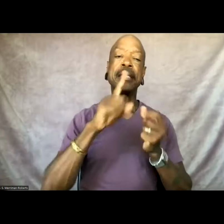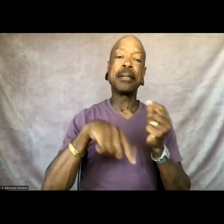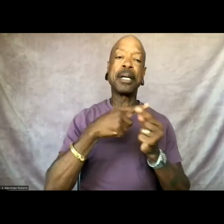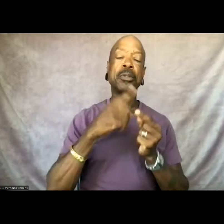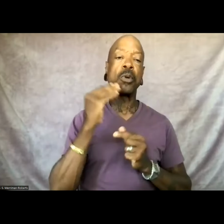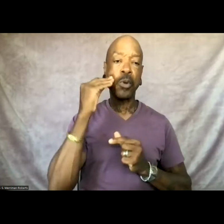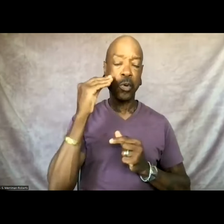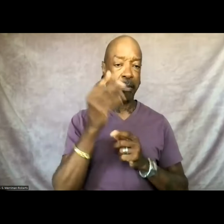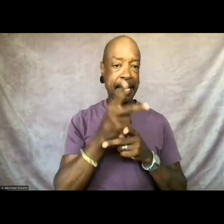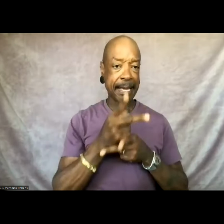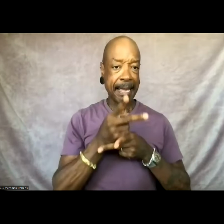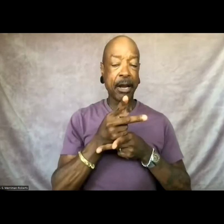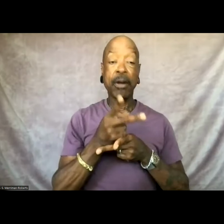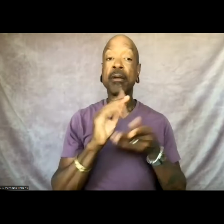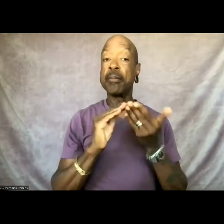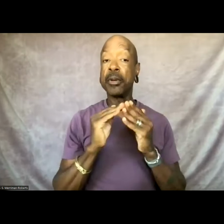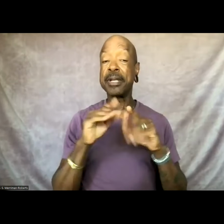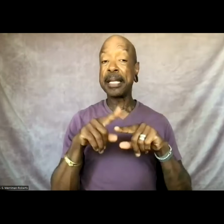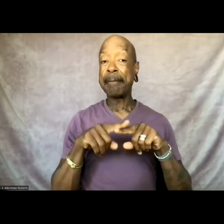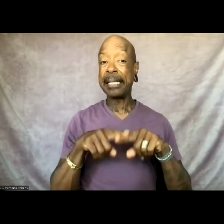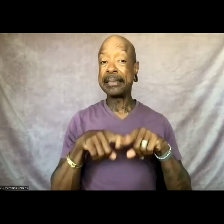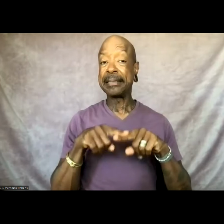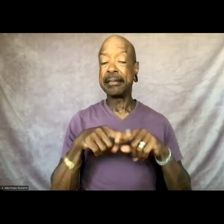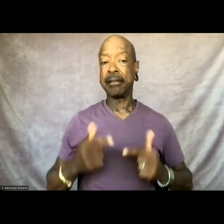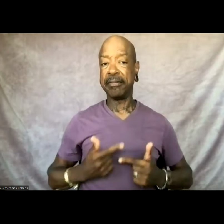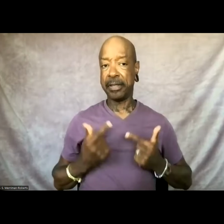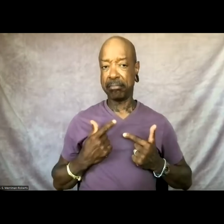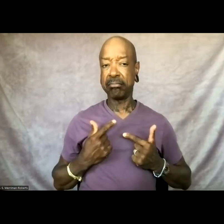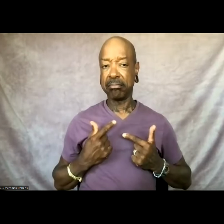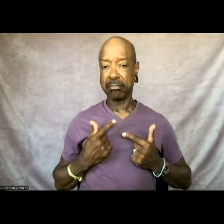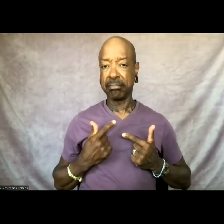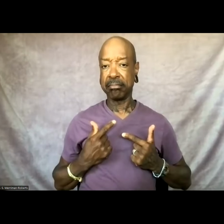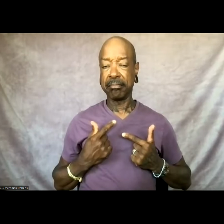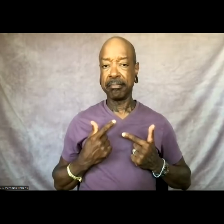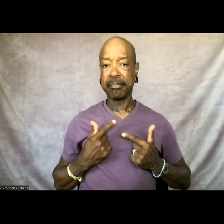chat after I'm done talking. We are delighted to partner